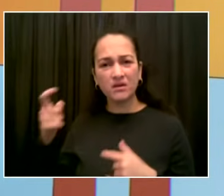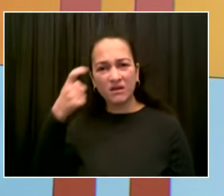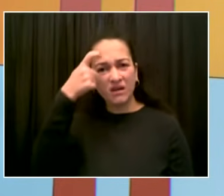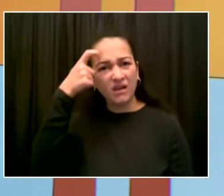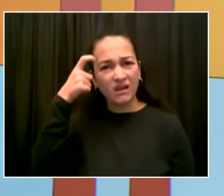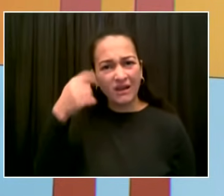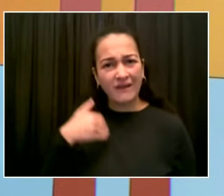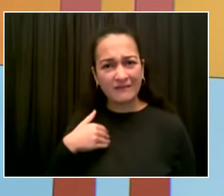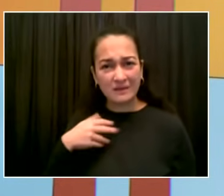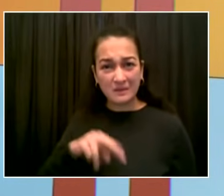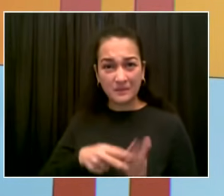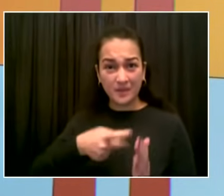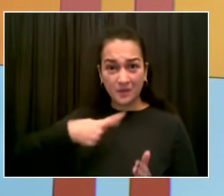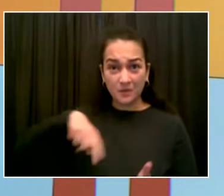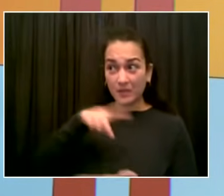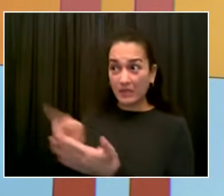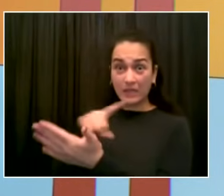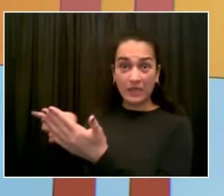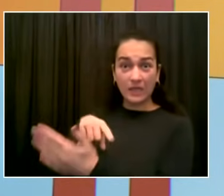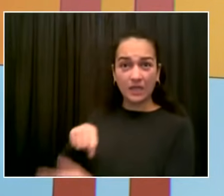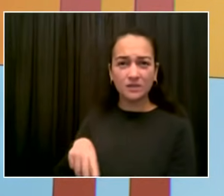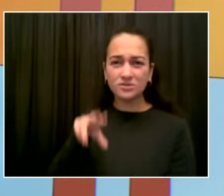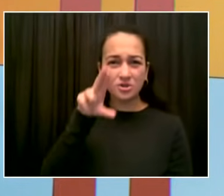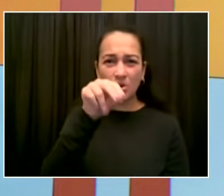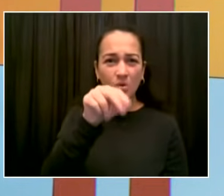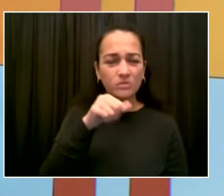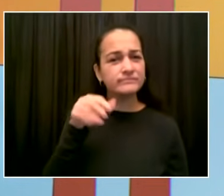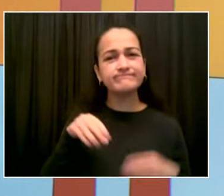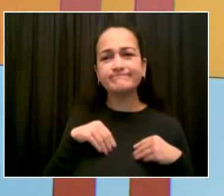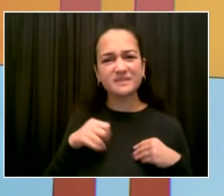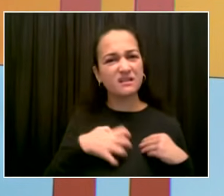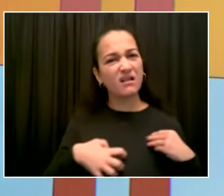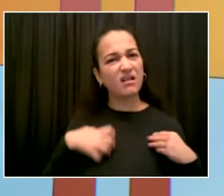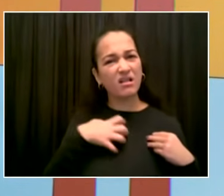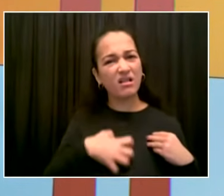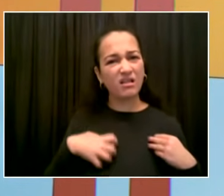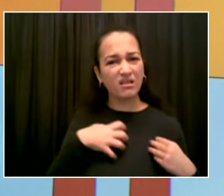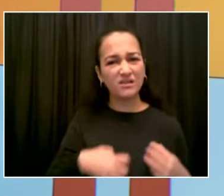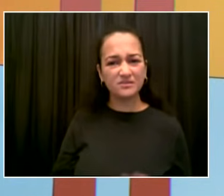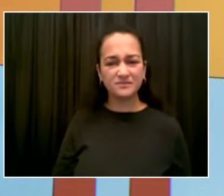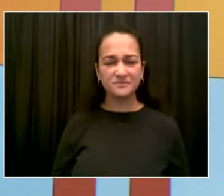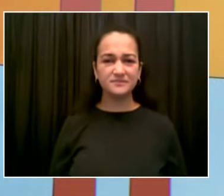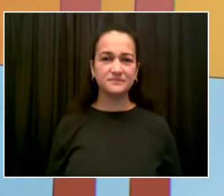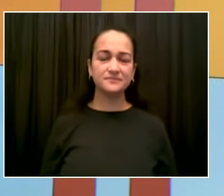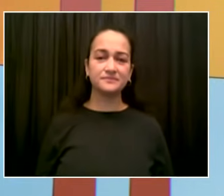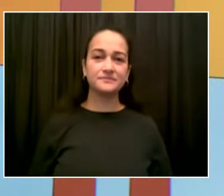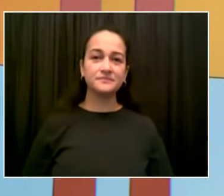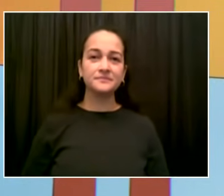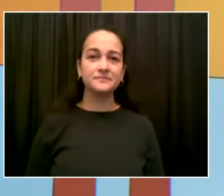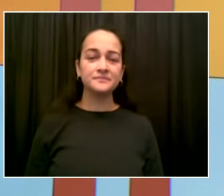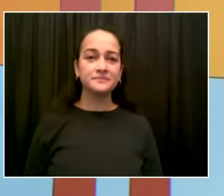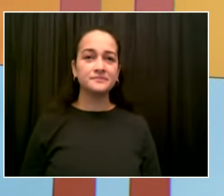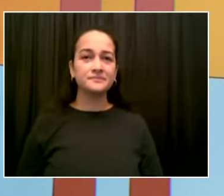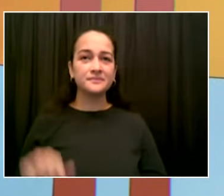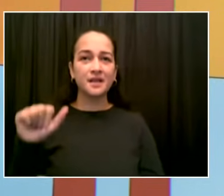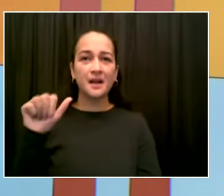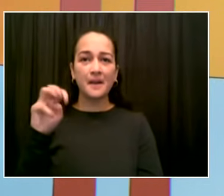HOW DARE THEY ATTACK THESE WOMEN FOR TELLING THE